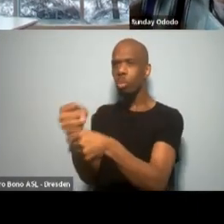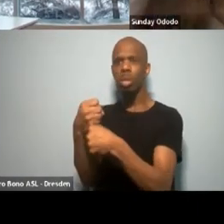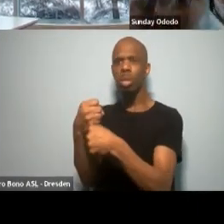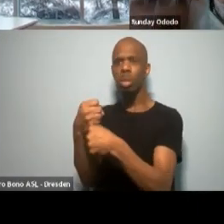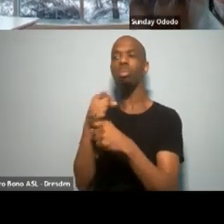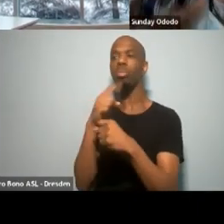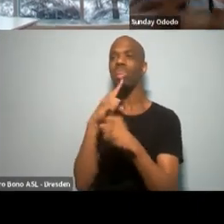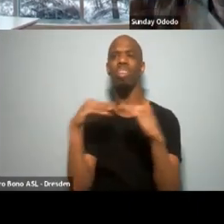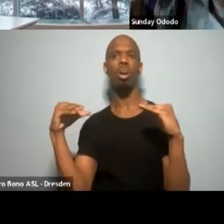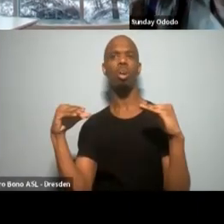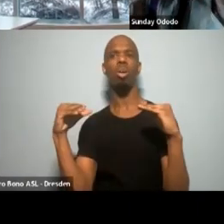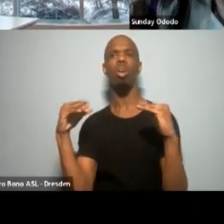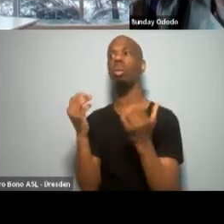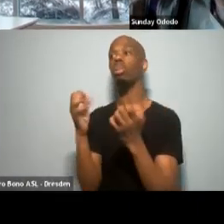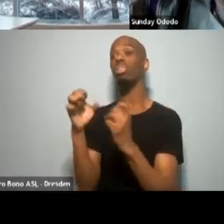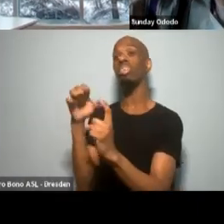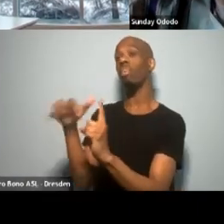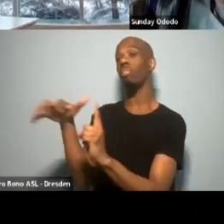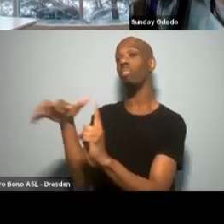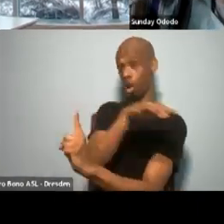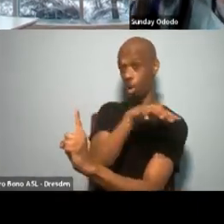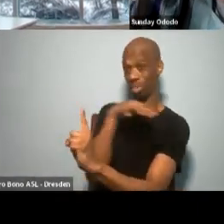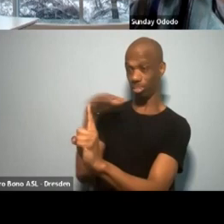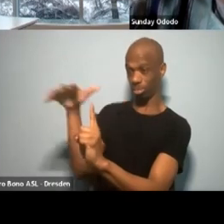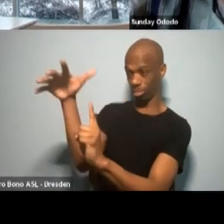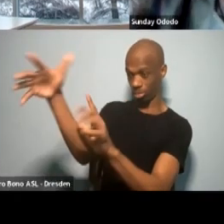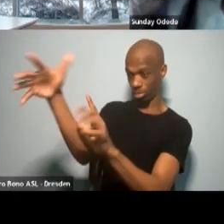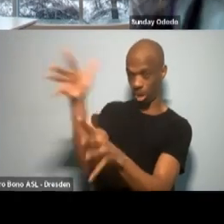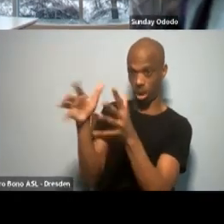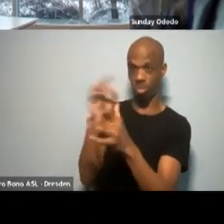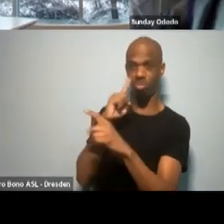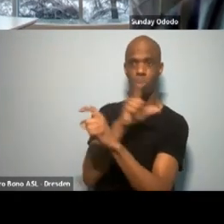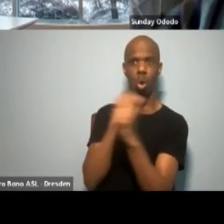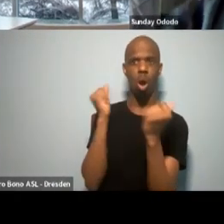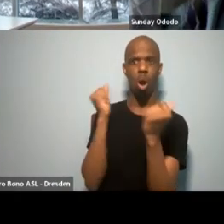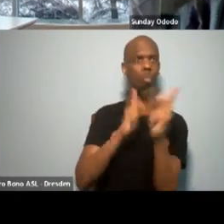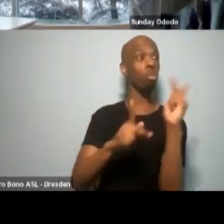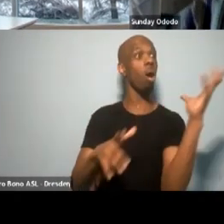there will not be a policy that will drive most of the things